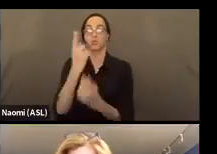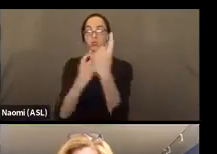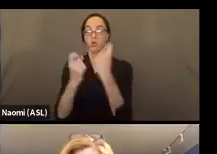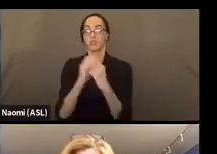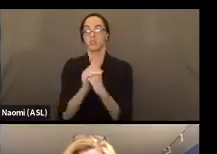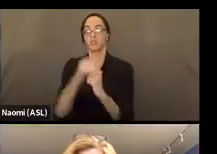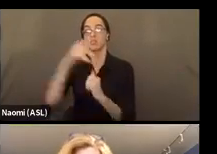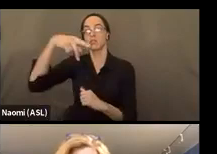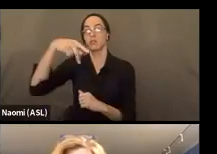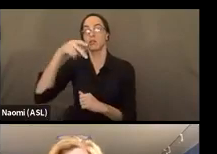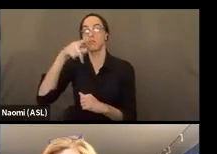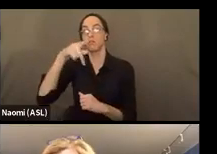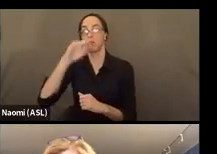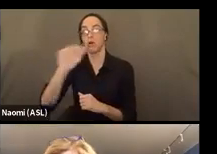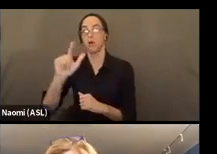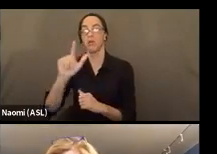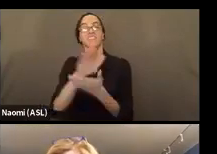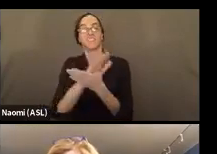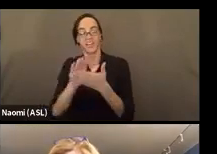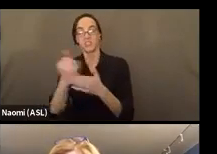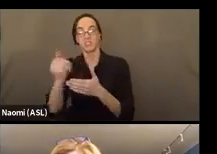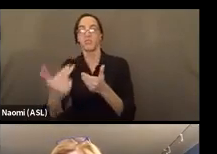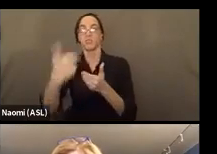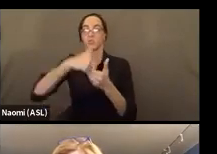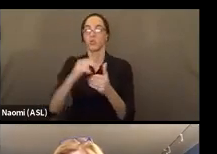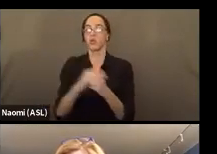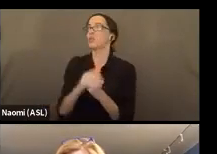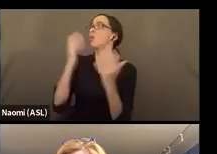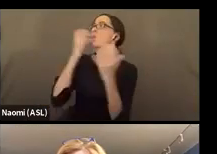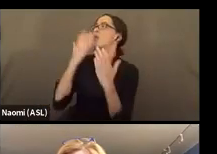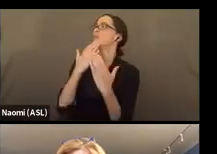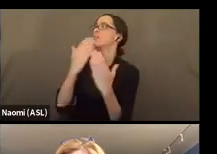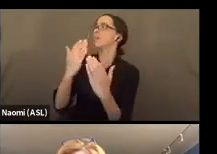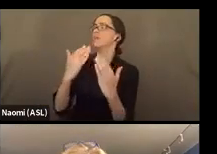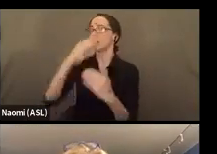you i had no idea i was going to get that kind of introduction i'm afraid to say anything after that